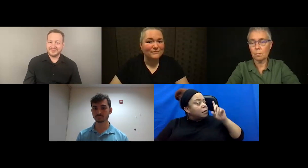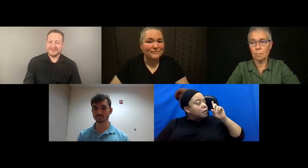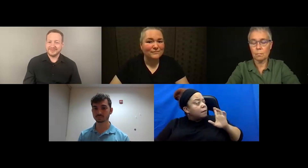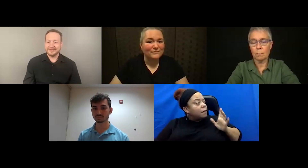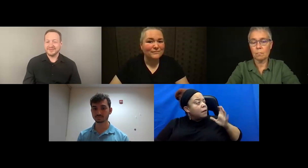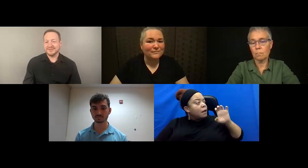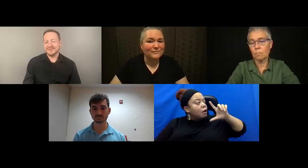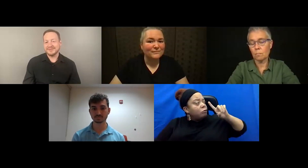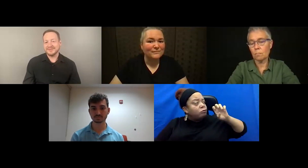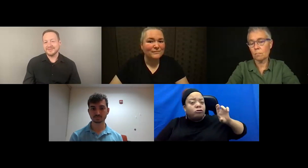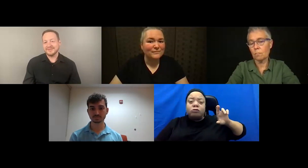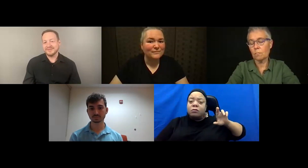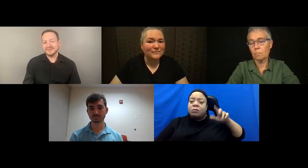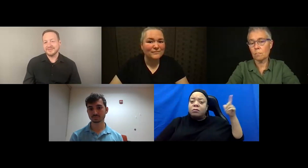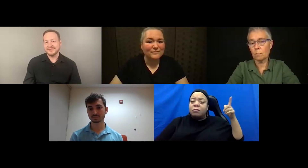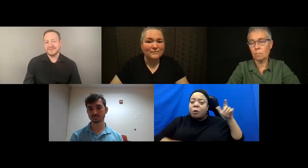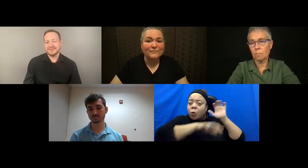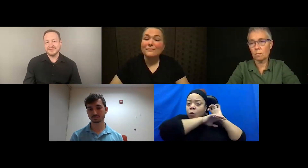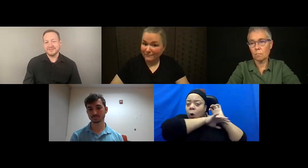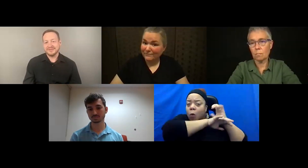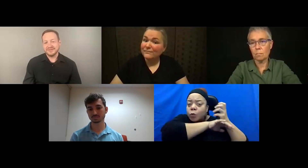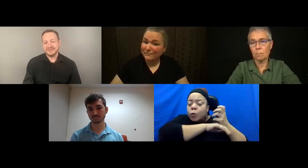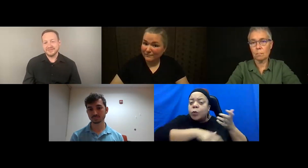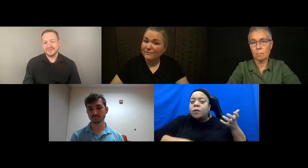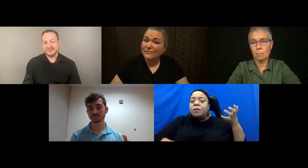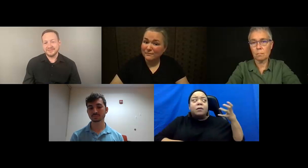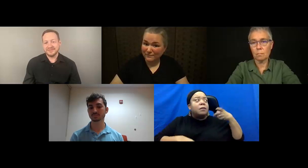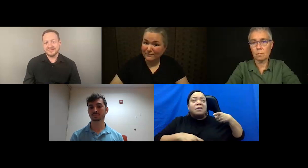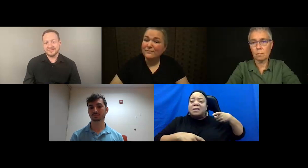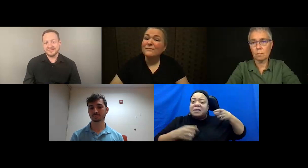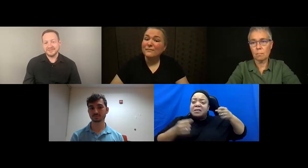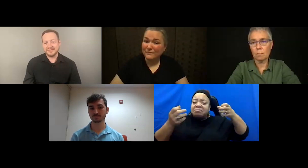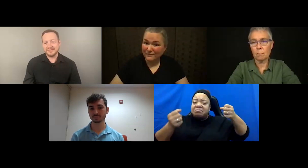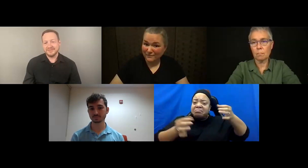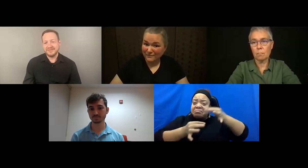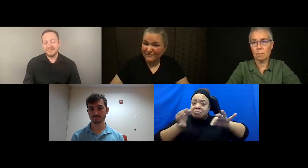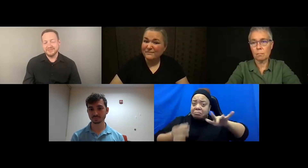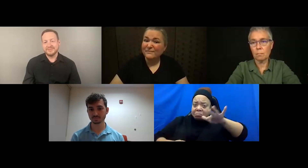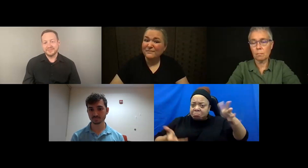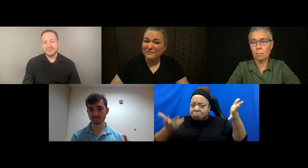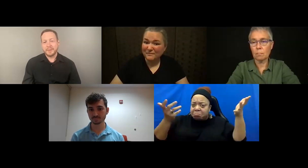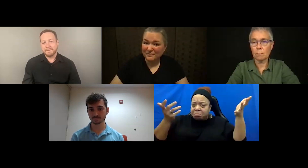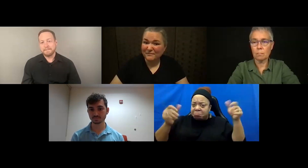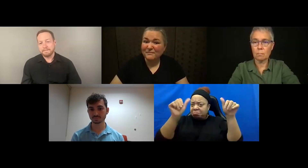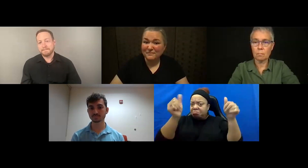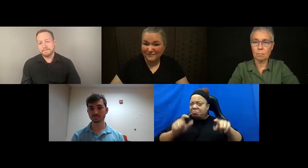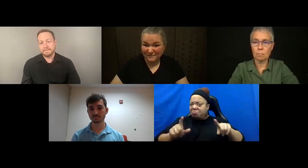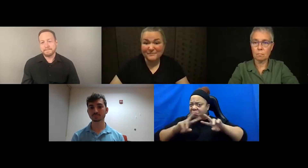What about Deaf elders, and grassroots Deaf who need signs instead of fingerspelling?